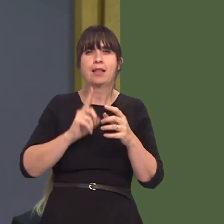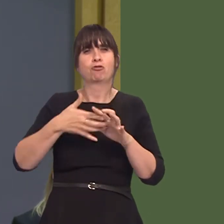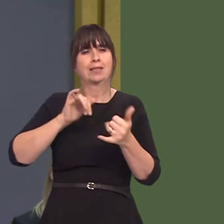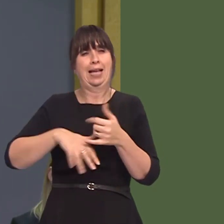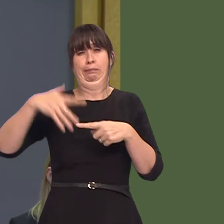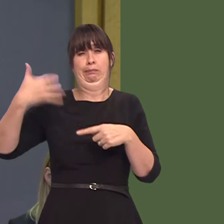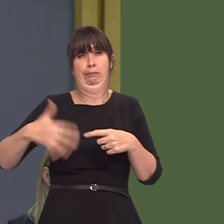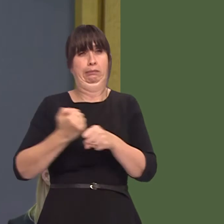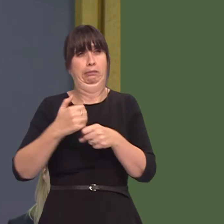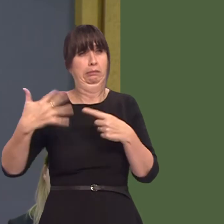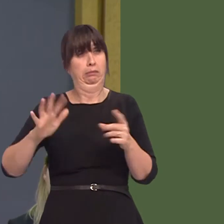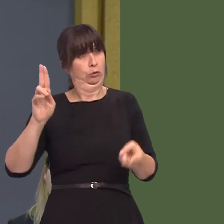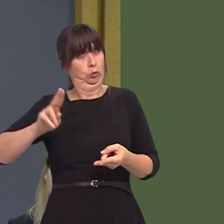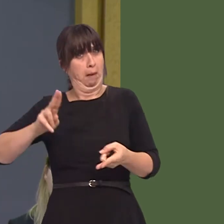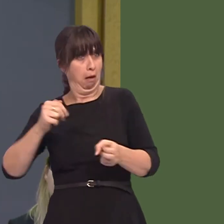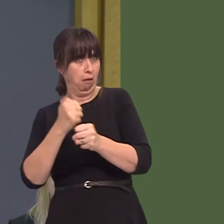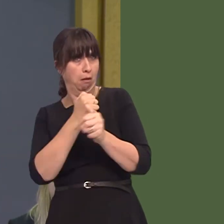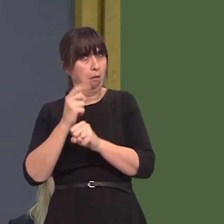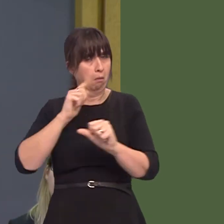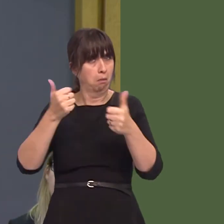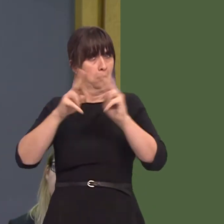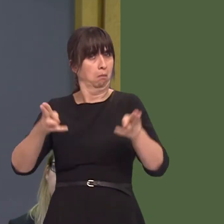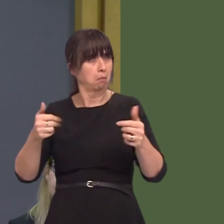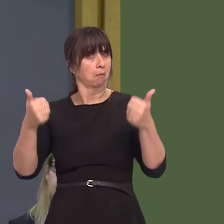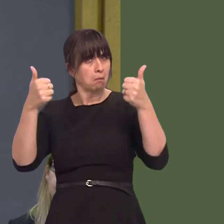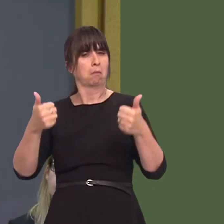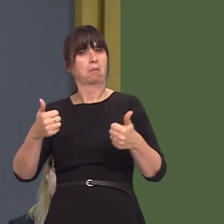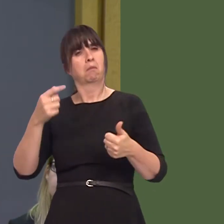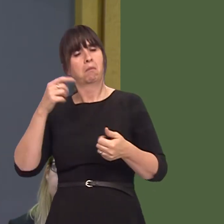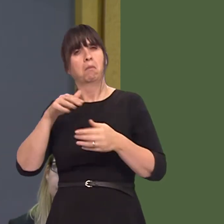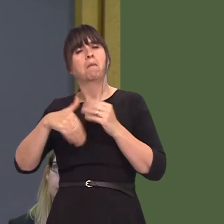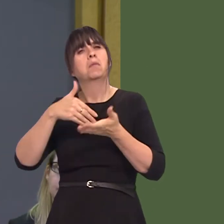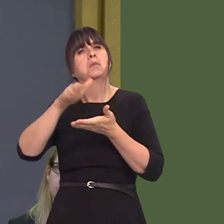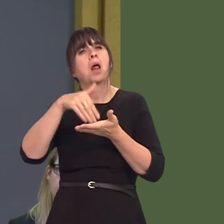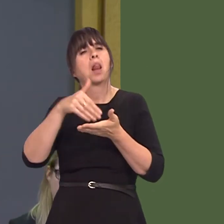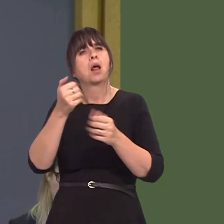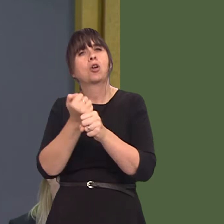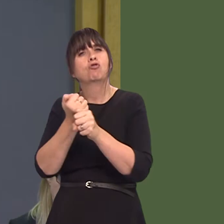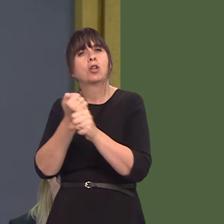Thereís also interest from overseas companies in particular in importing components for construction in the UK.